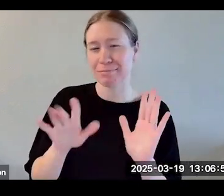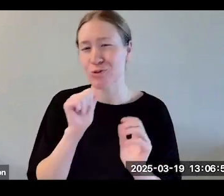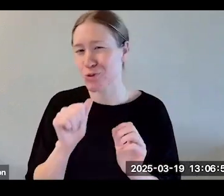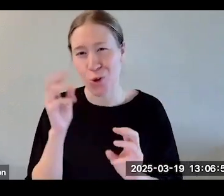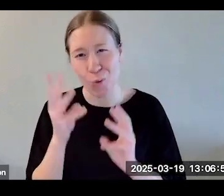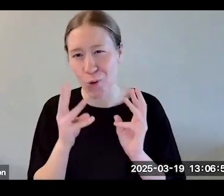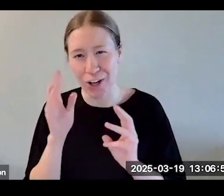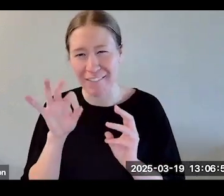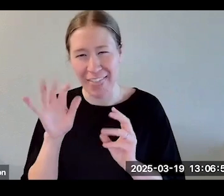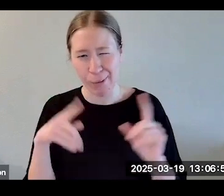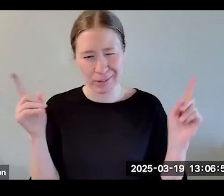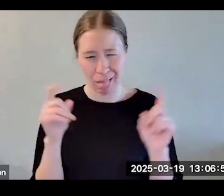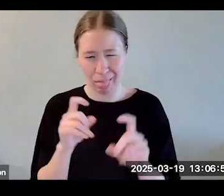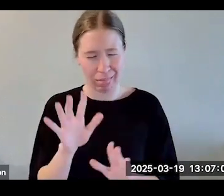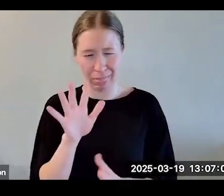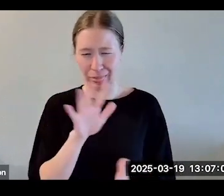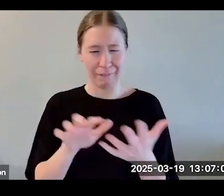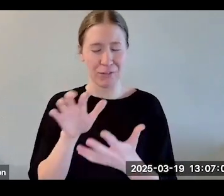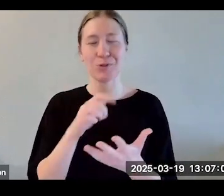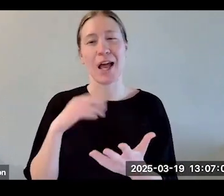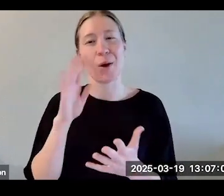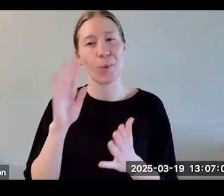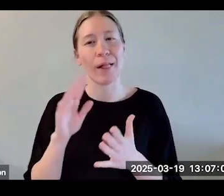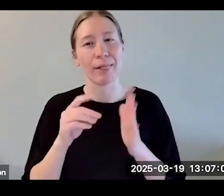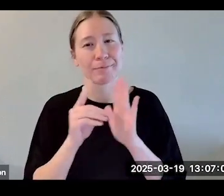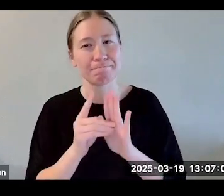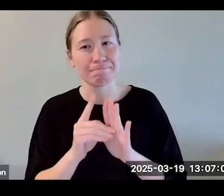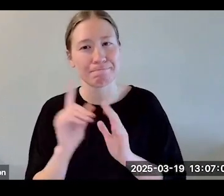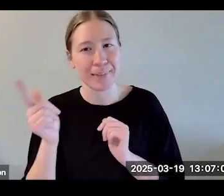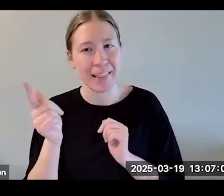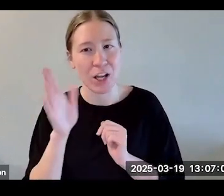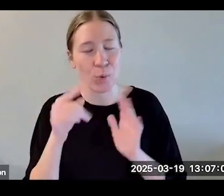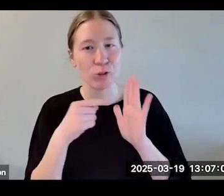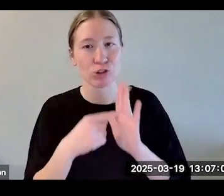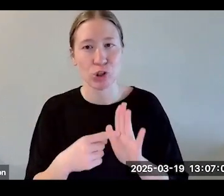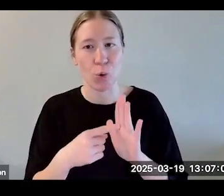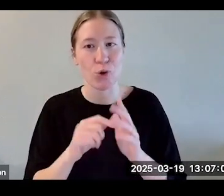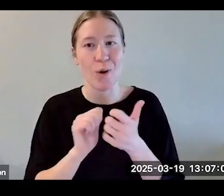We're gonna go into that in our demo section later, and I'm gonna show you how to make these changes.